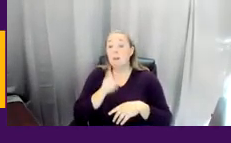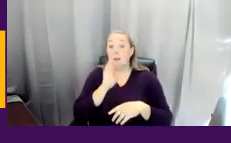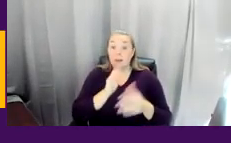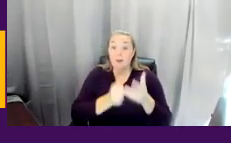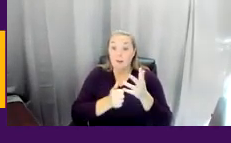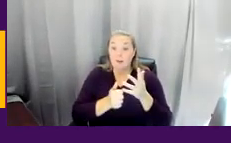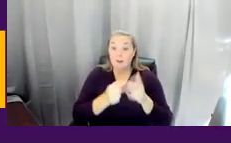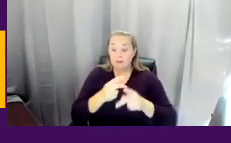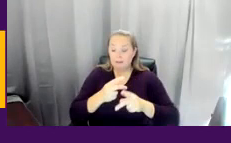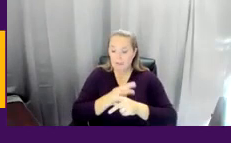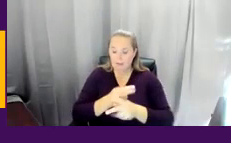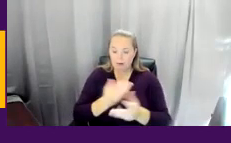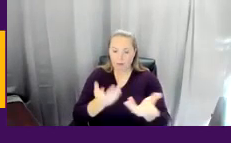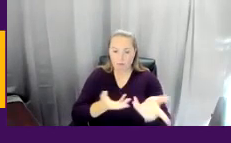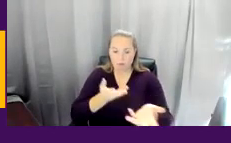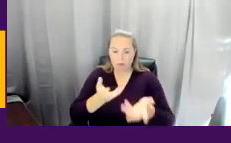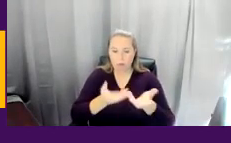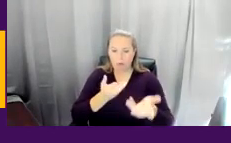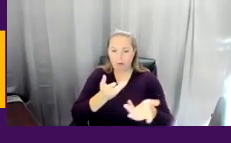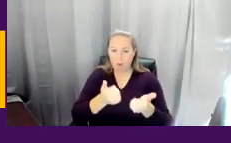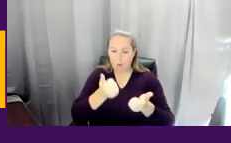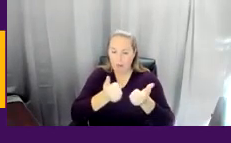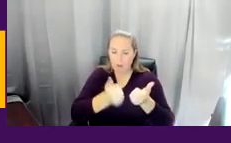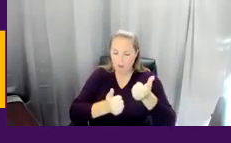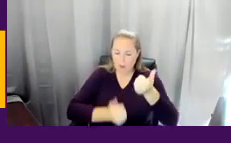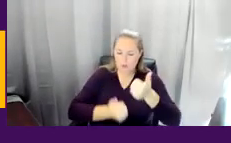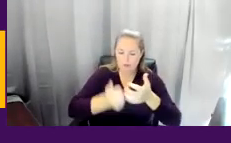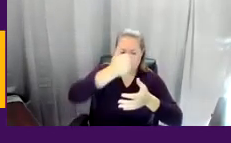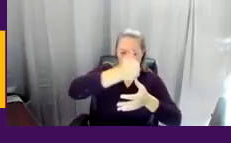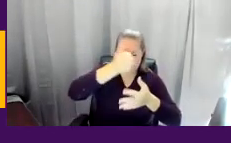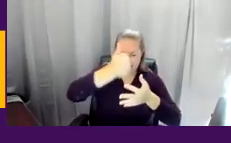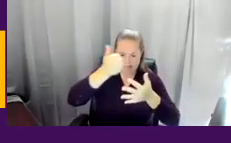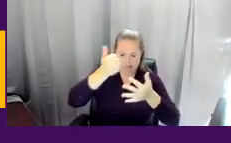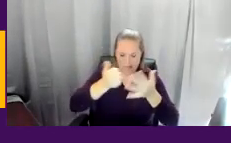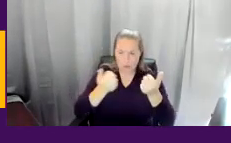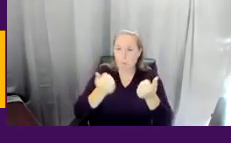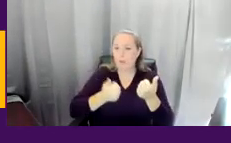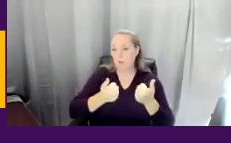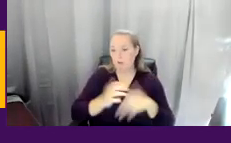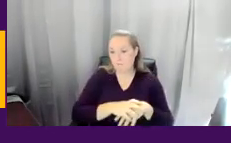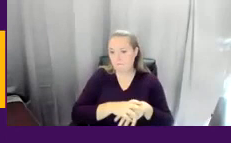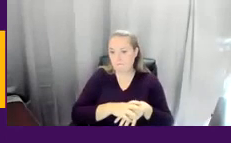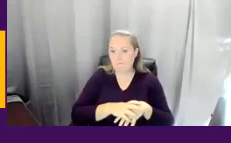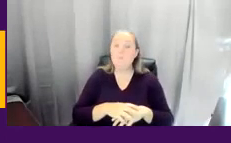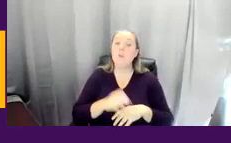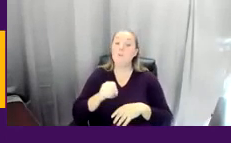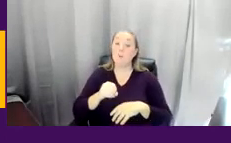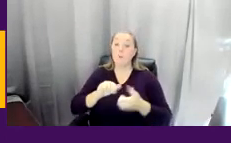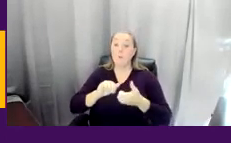THAT SPEAKS TO THE COMMUNITY STRENGTHS, BARRIERS AND NEEDS AS WELL AS ANY ADDITIONAL INFORMATION